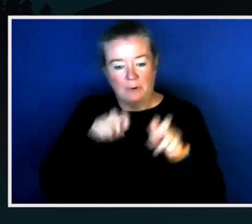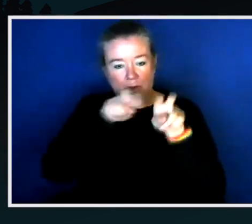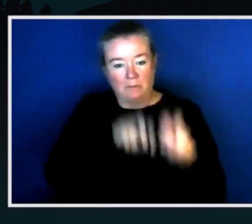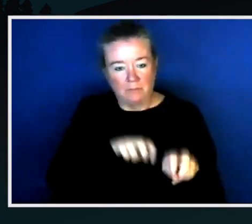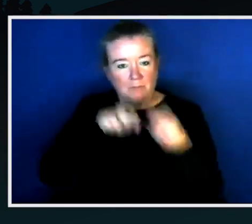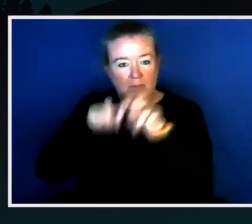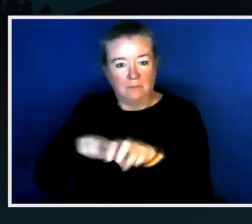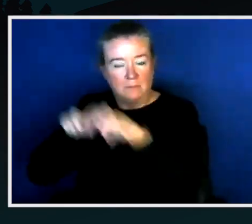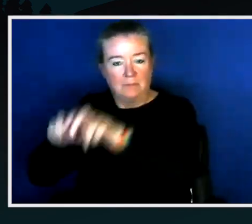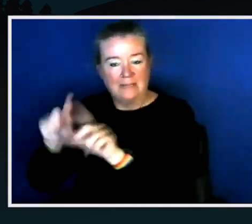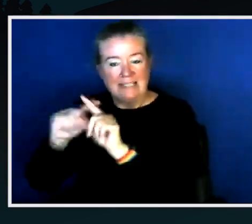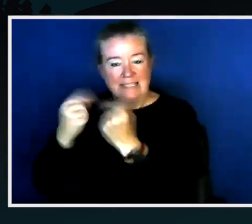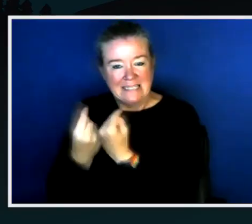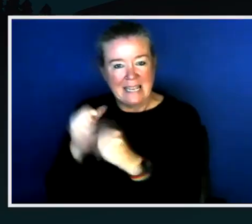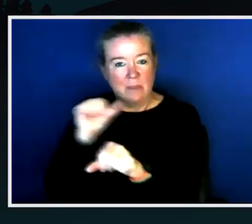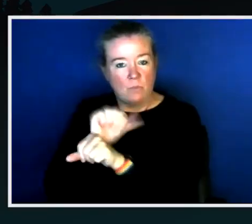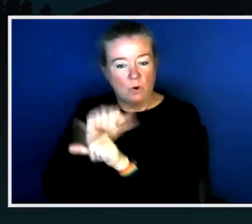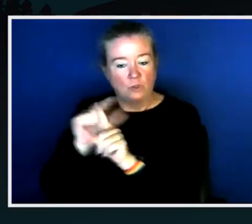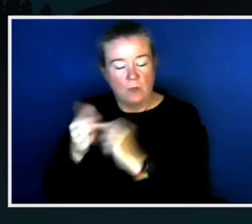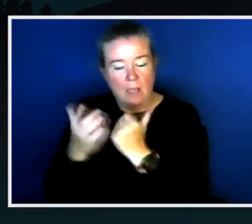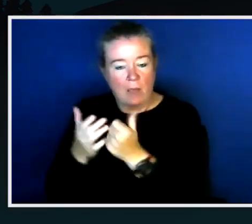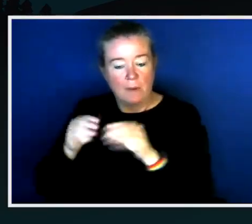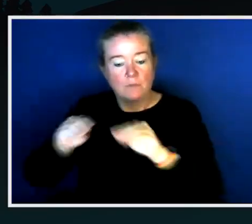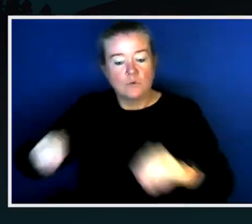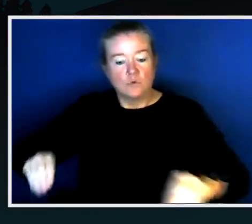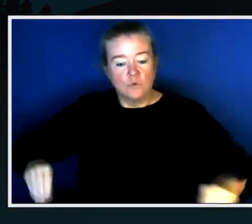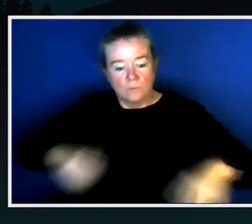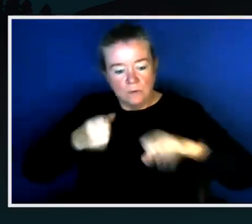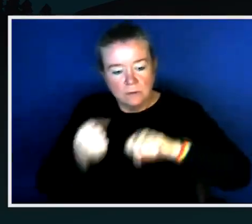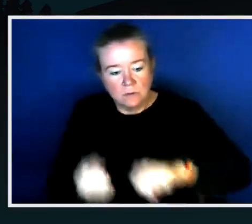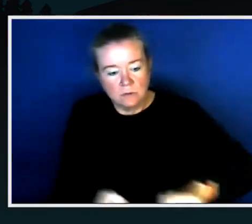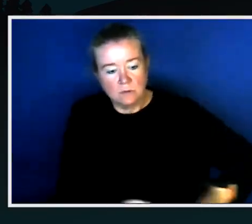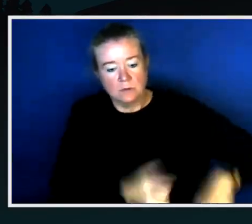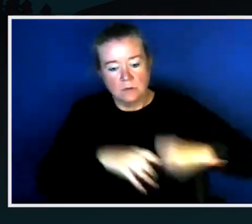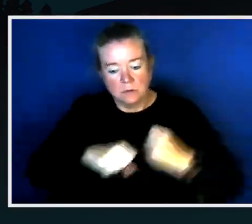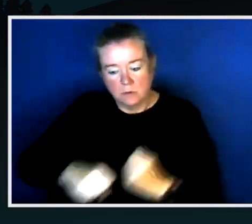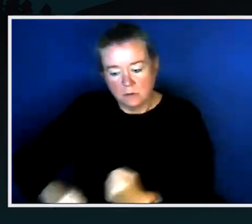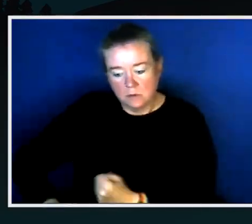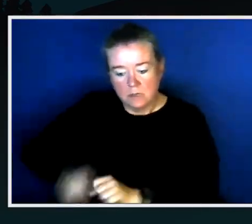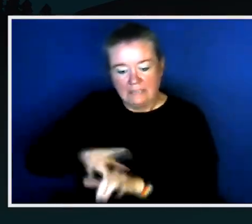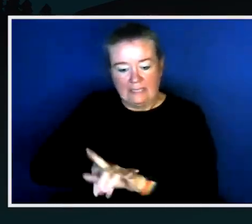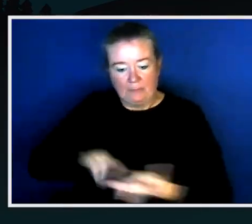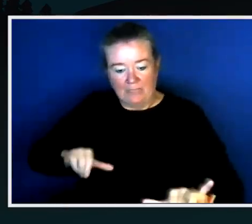to move the canoe forward. Campers need to row in tandem to move in a straight line.